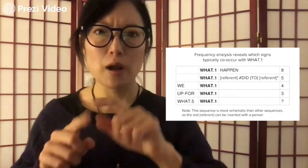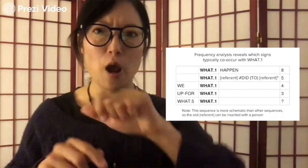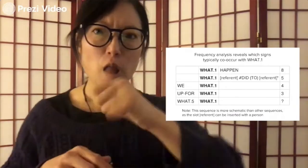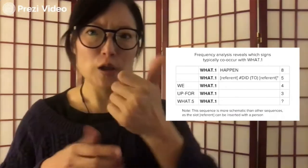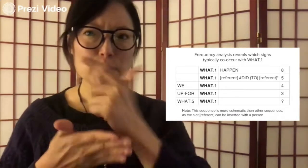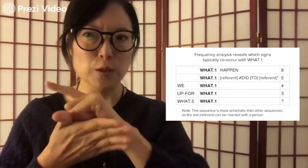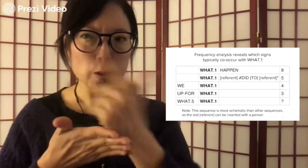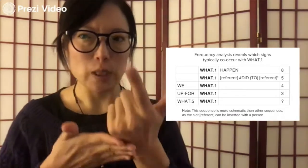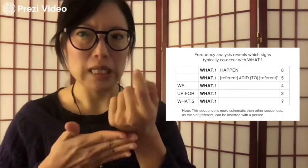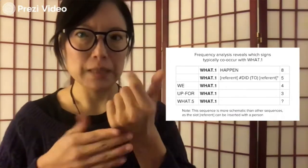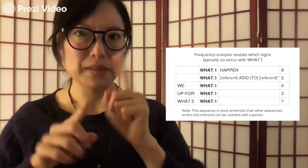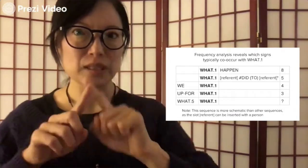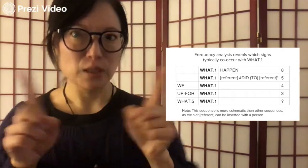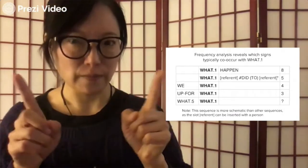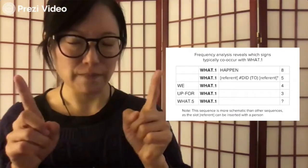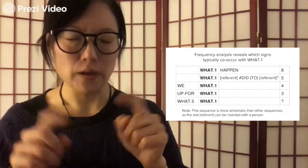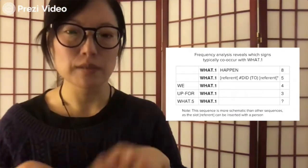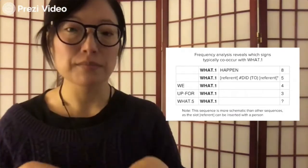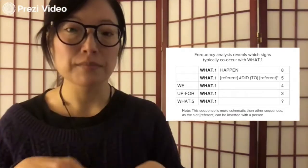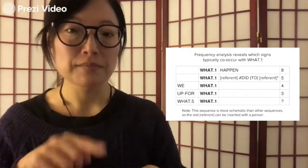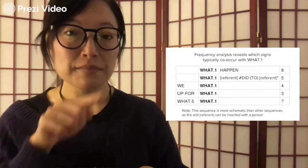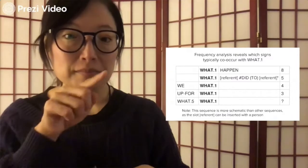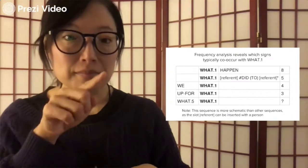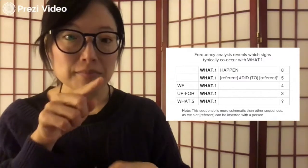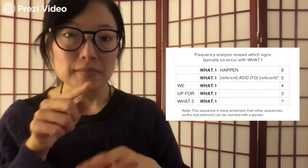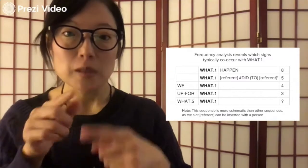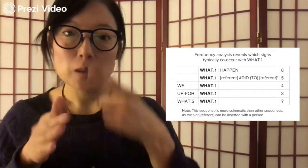with WHAT.do HAPPEN, but other sequences are a little